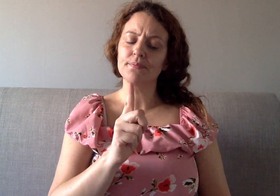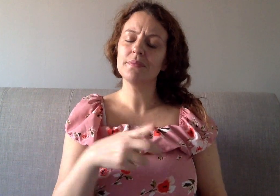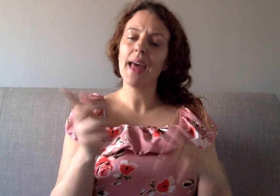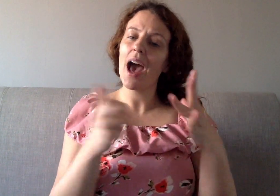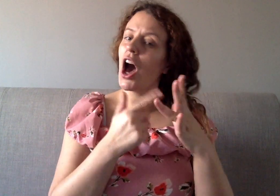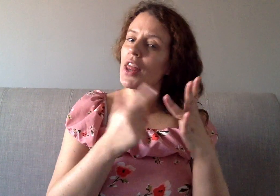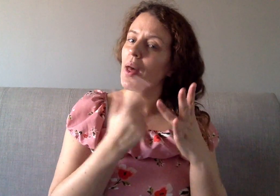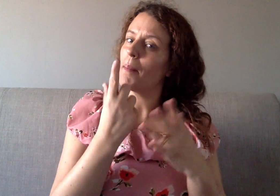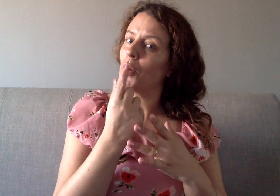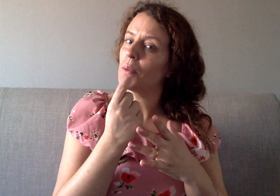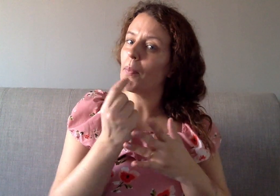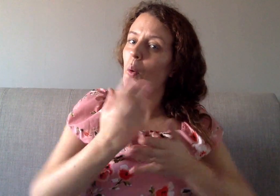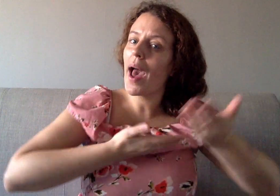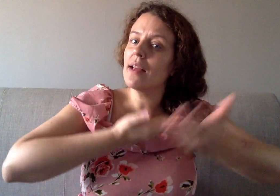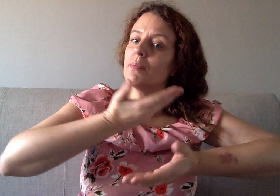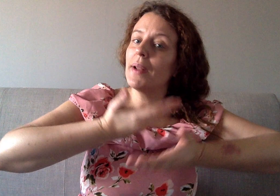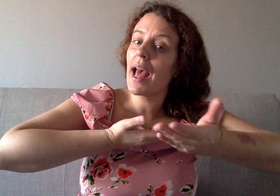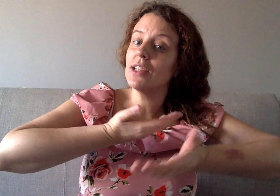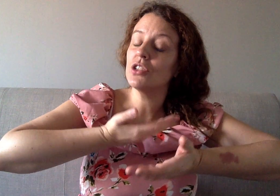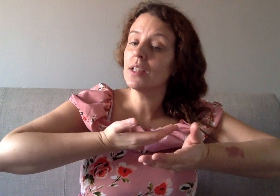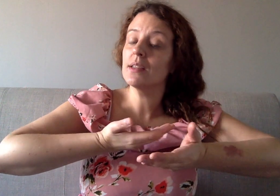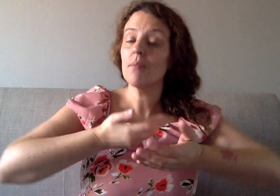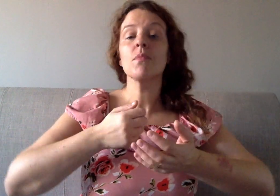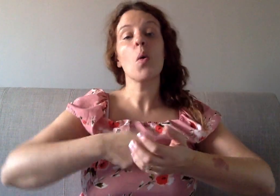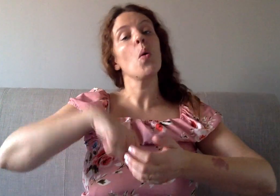But are there other possible explanations?